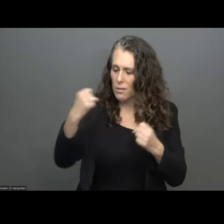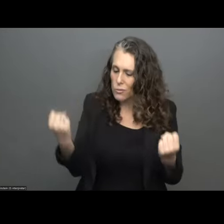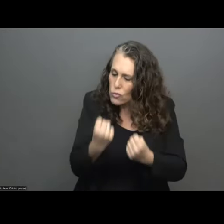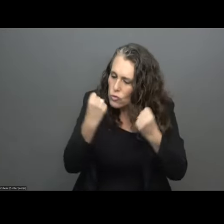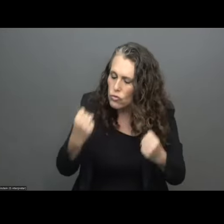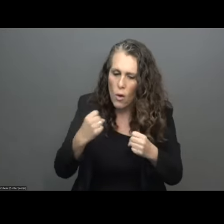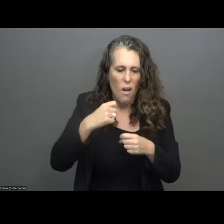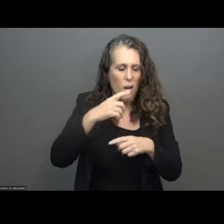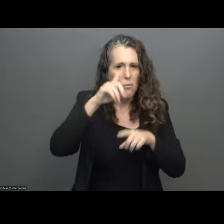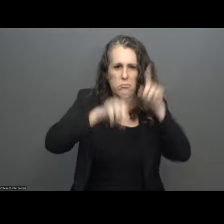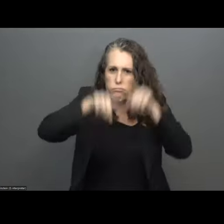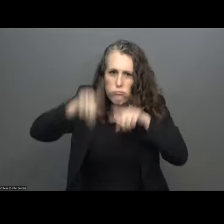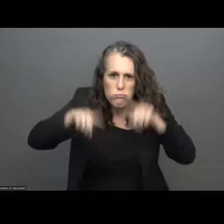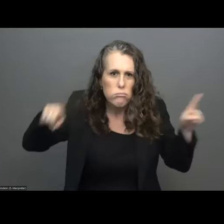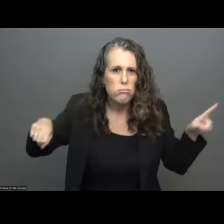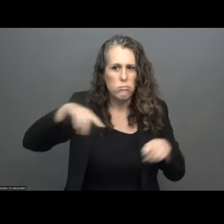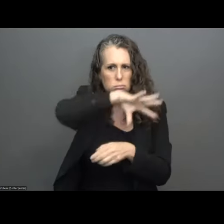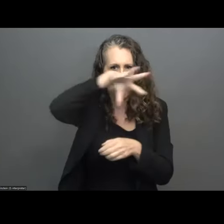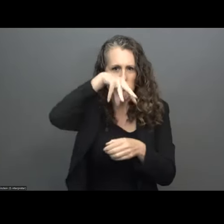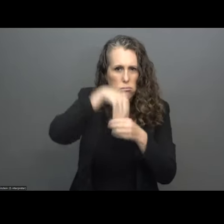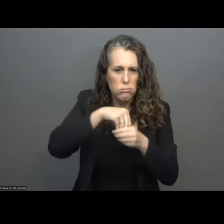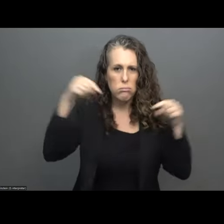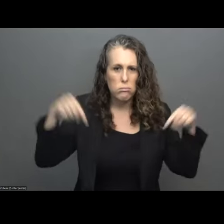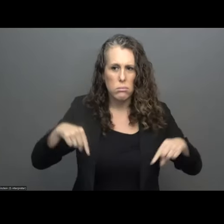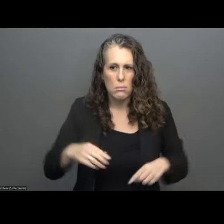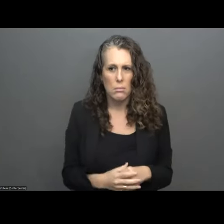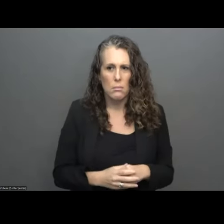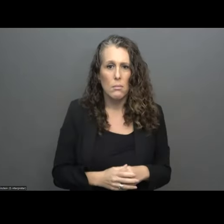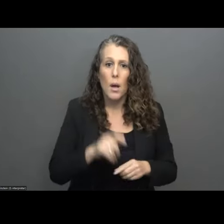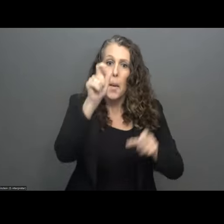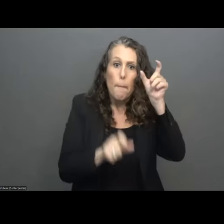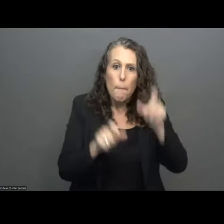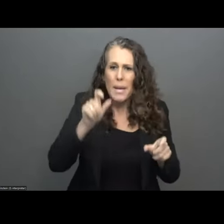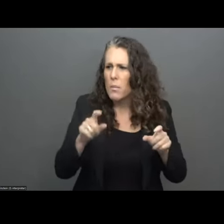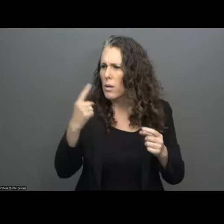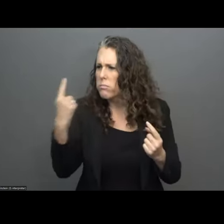09:45:02 you know, we believe that each person has unique skills, talents, and strengths